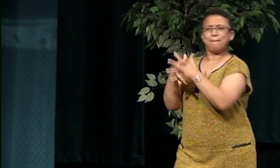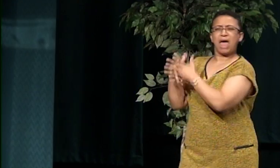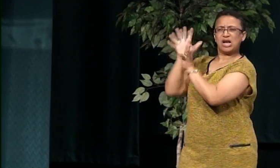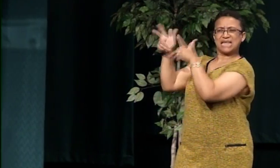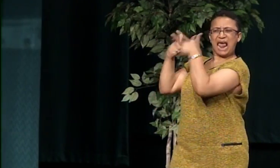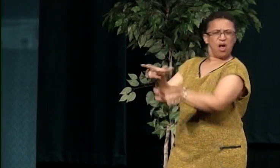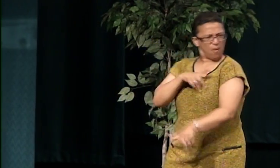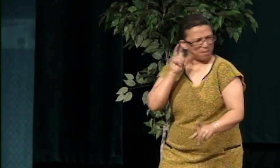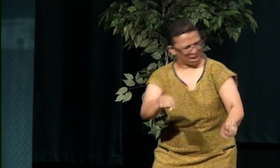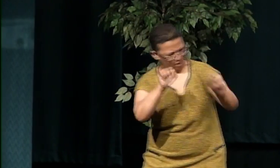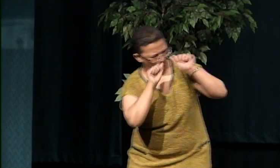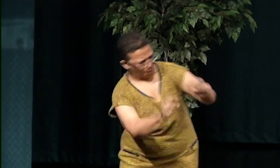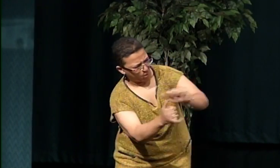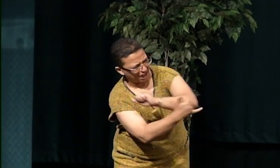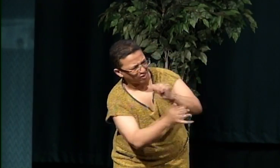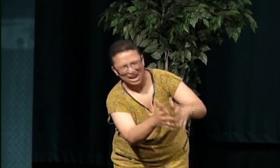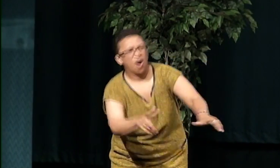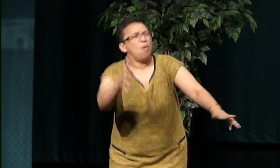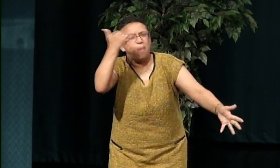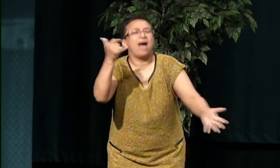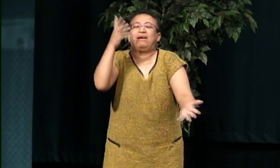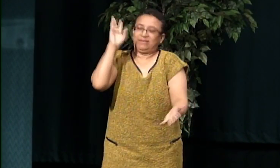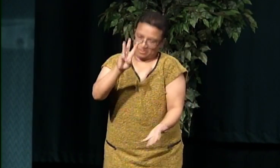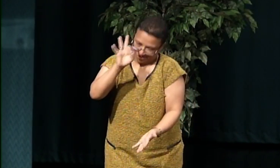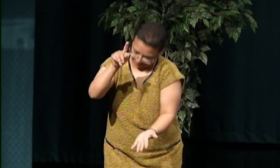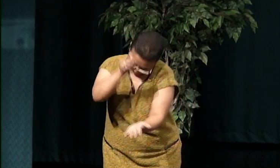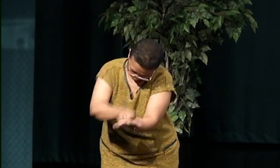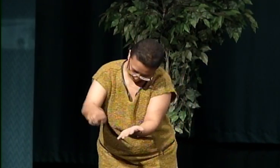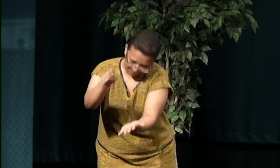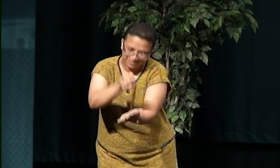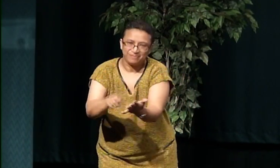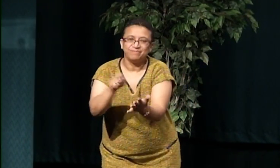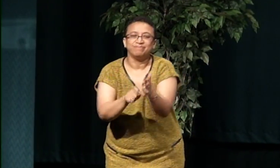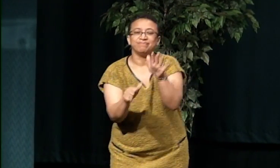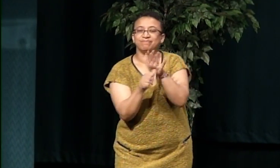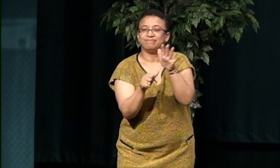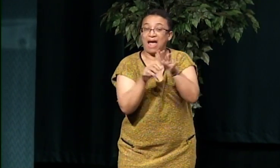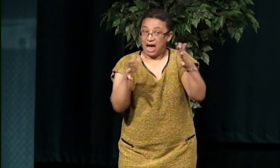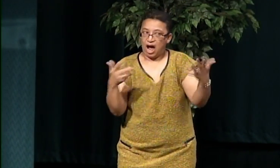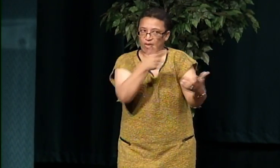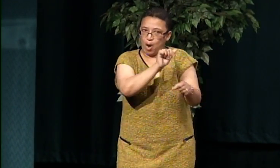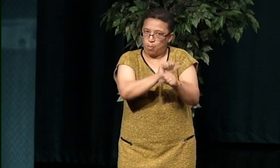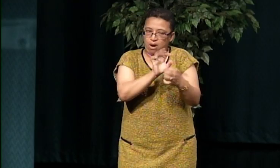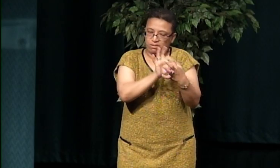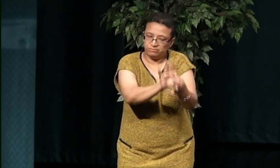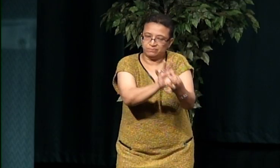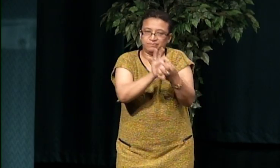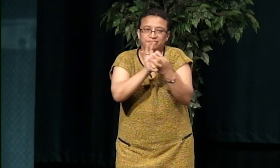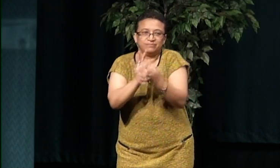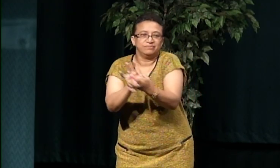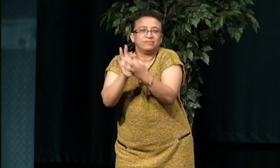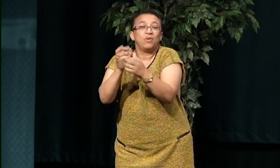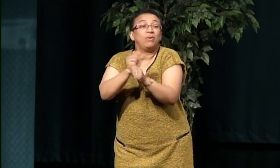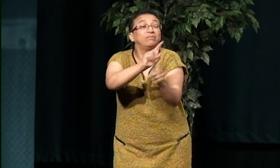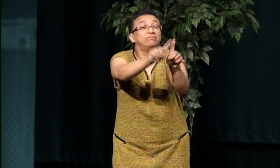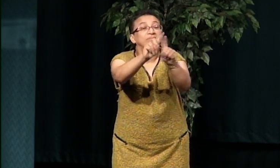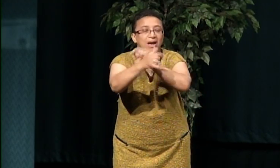And we need to explain why it is that we don't use American Sign Language. We need to help people understand our experience